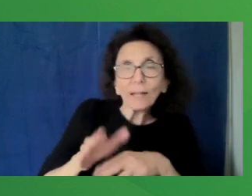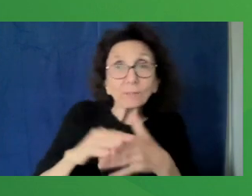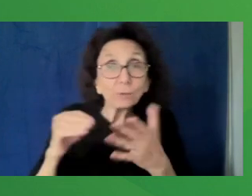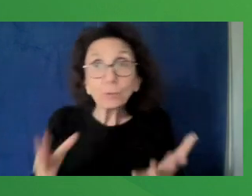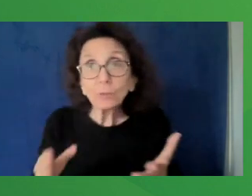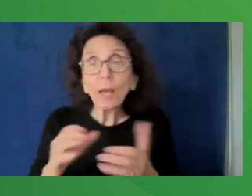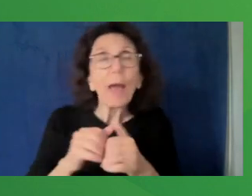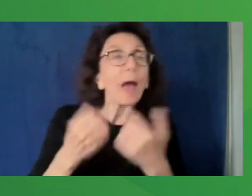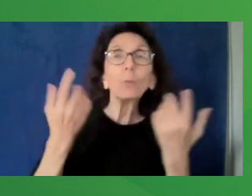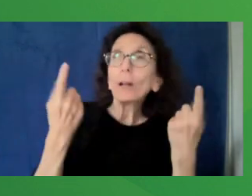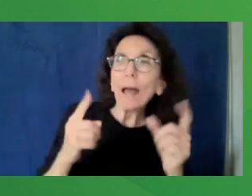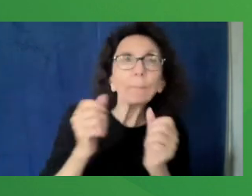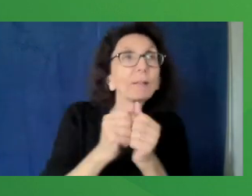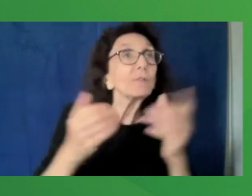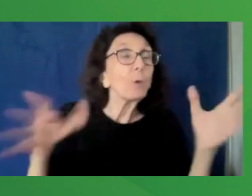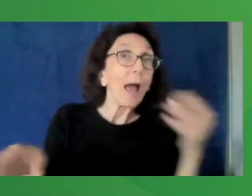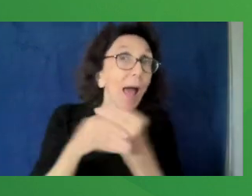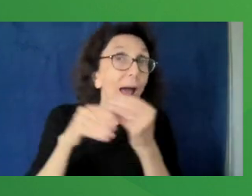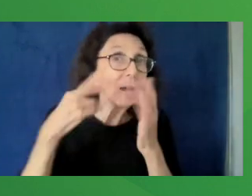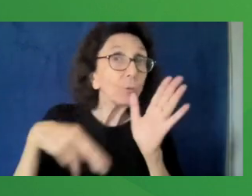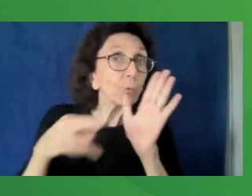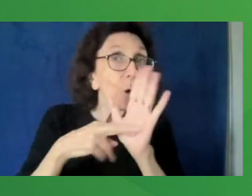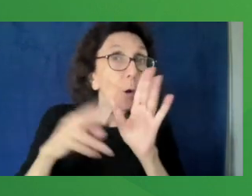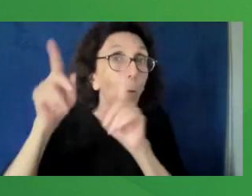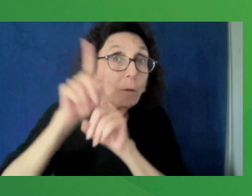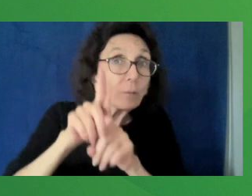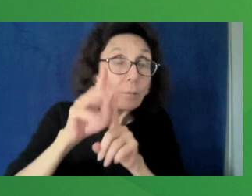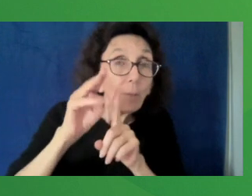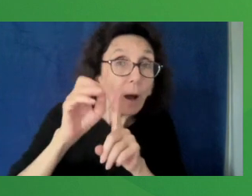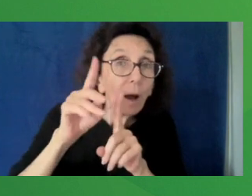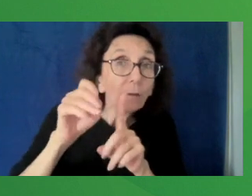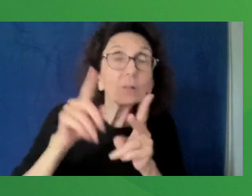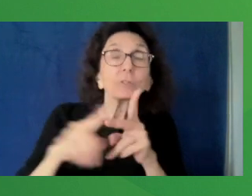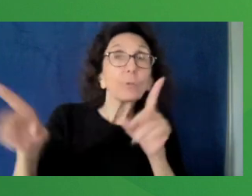teachers and all the assignments on students. Just a couple of quotes to give you a sense,